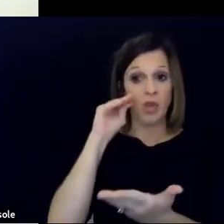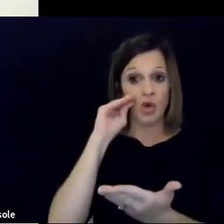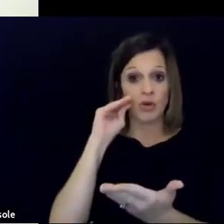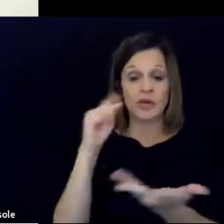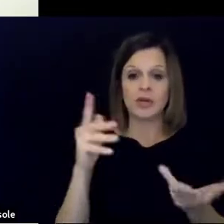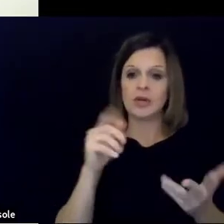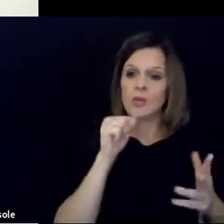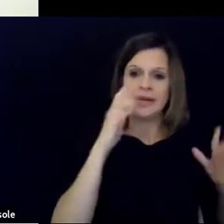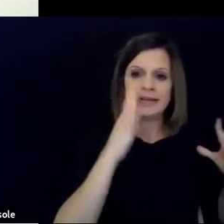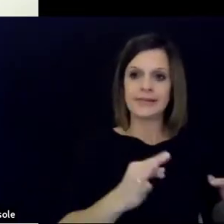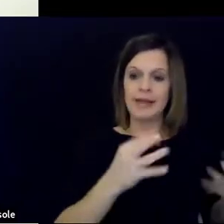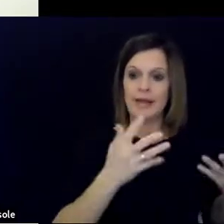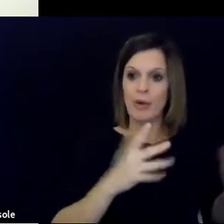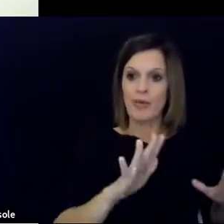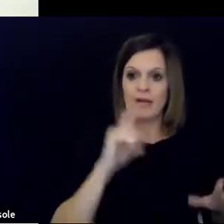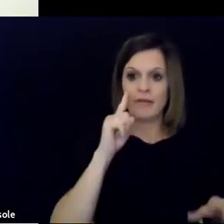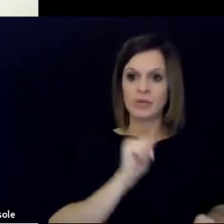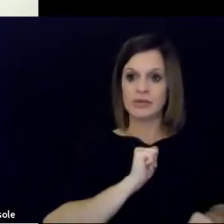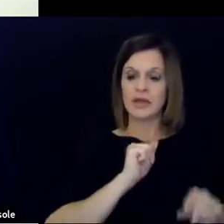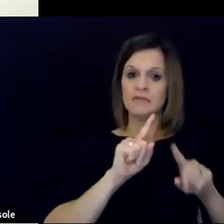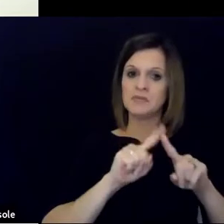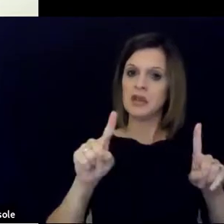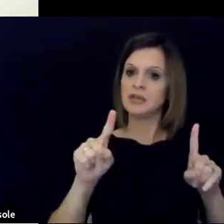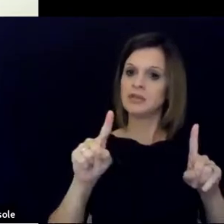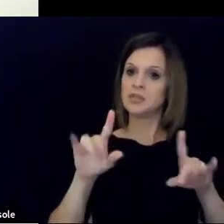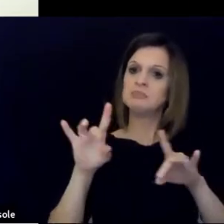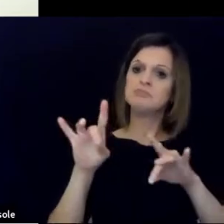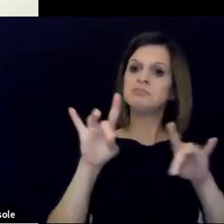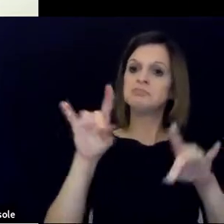But there's other behaviors which I believe we do choose.